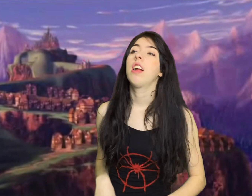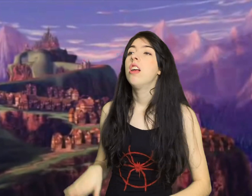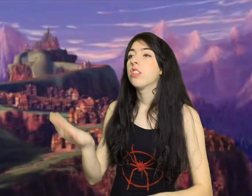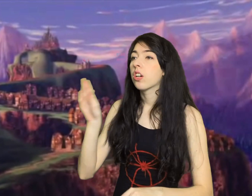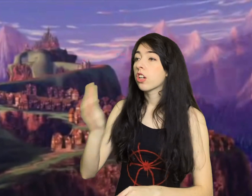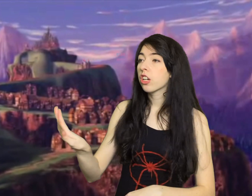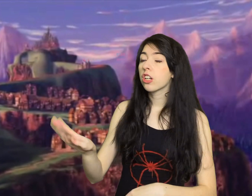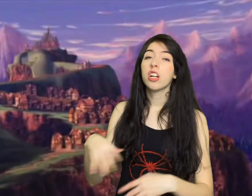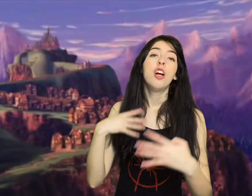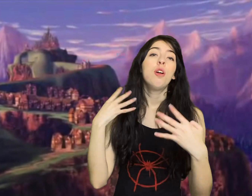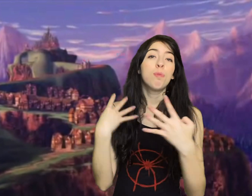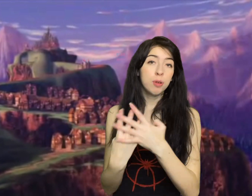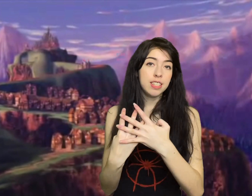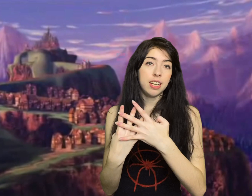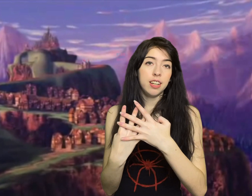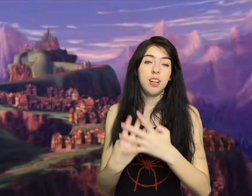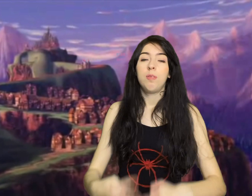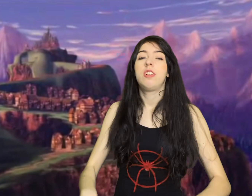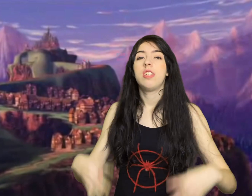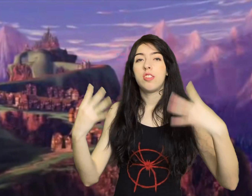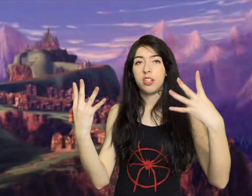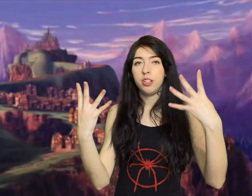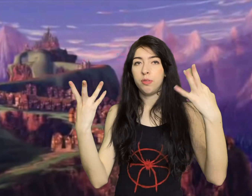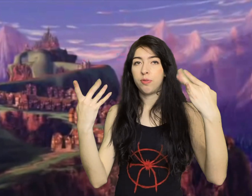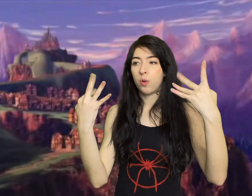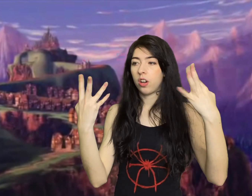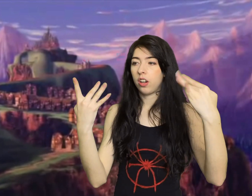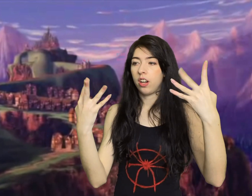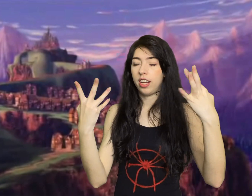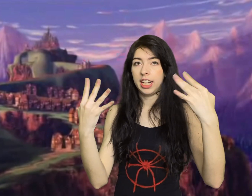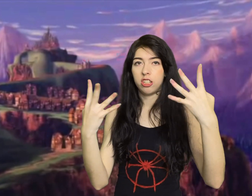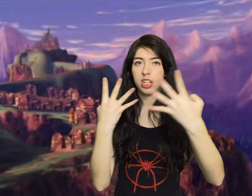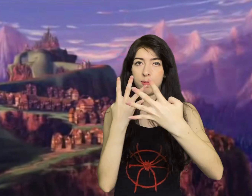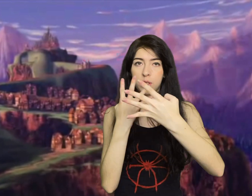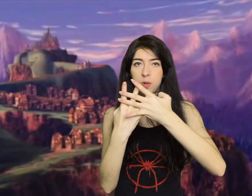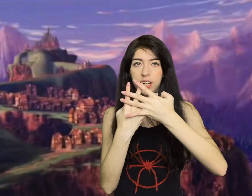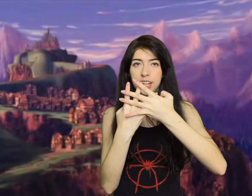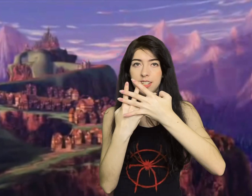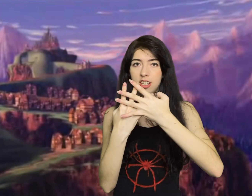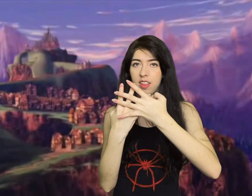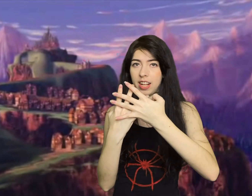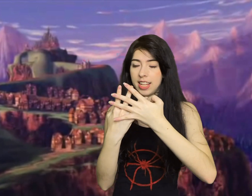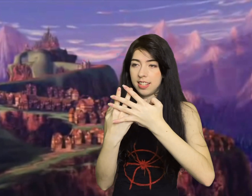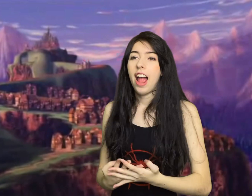so HER PRISON which is two four hand shapes going against each other like this